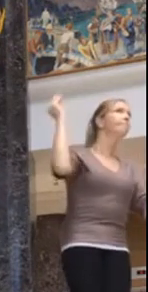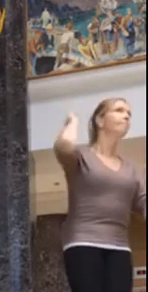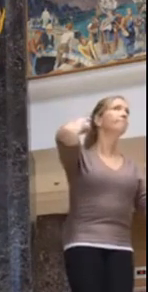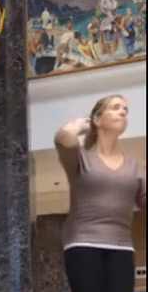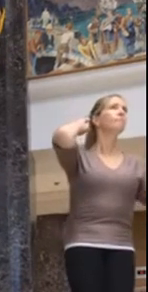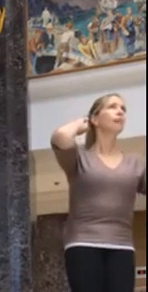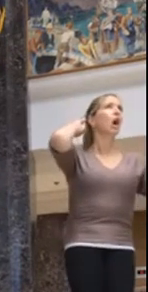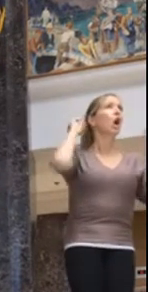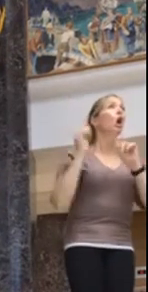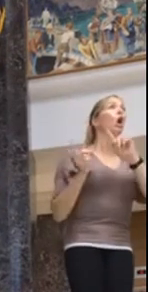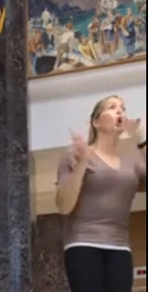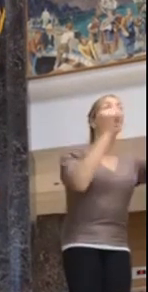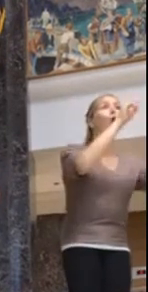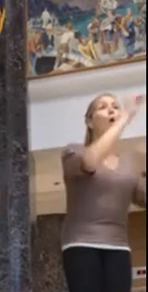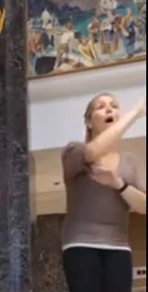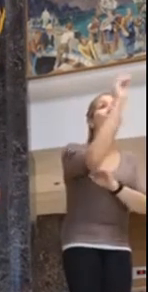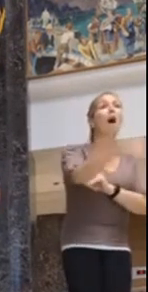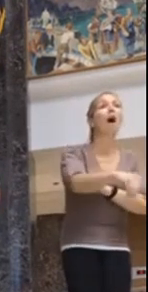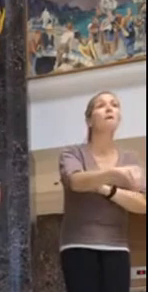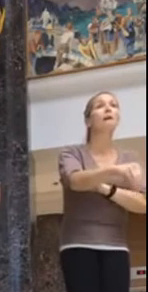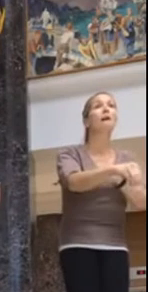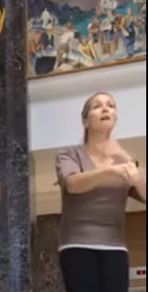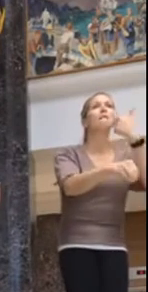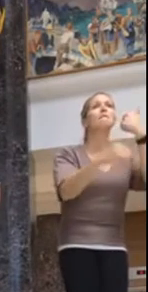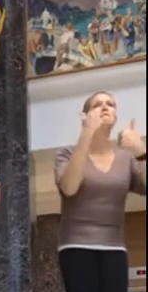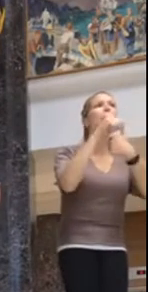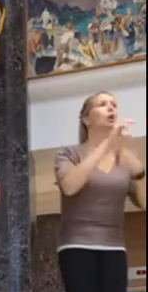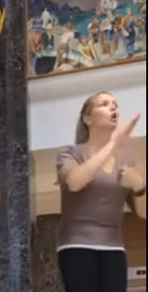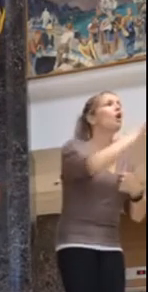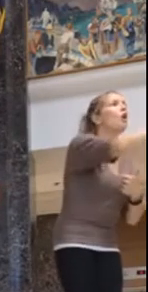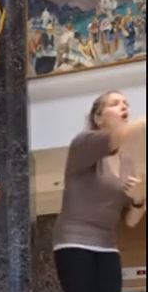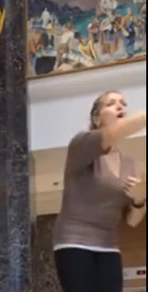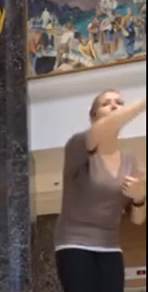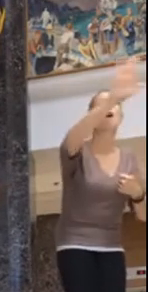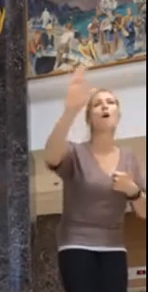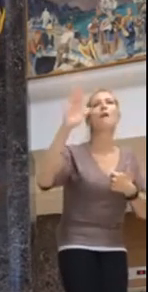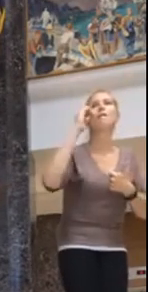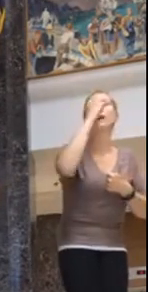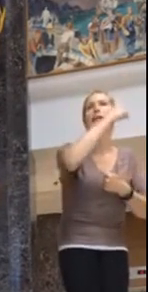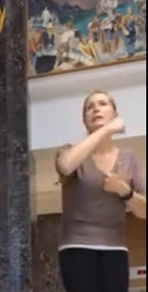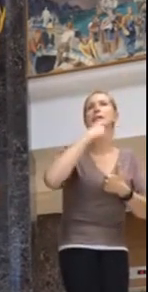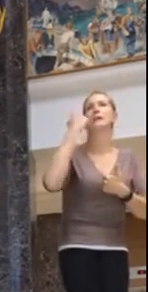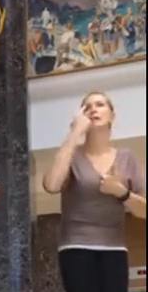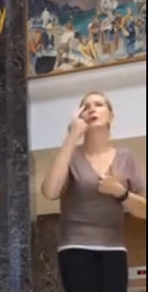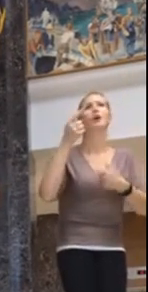not a faceless issue. This is an issue that's facing ordinary Canadians like everybody here